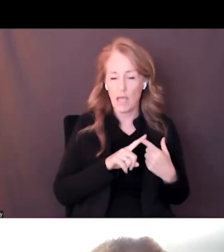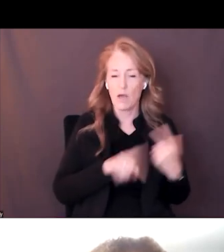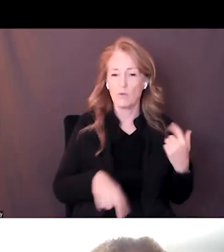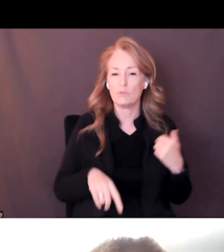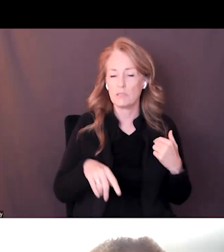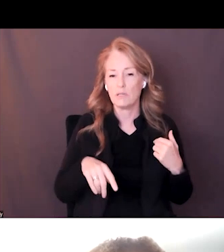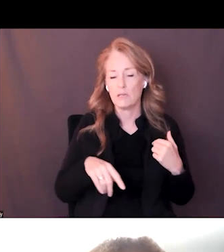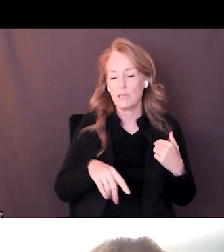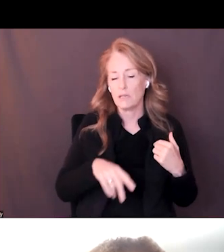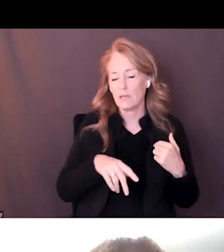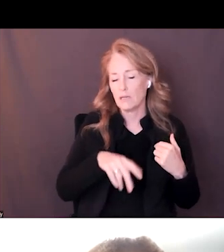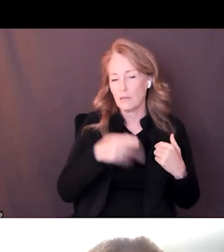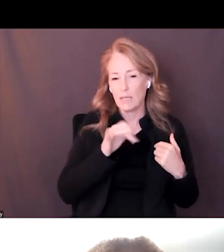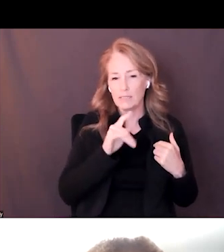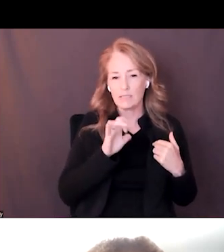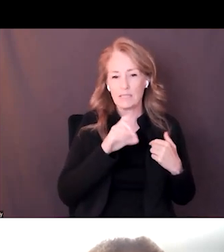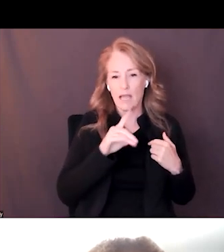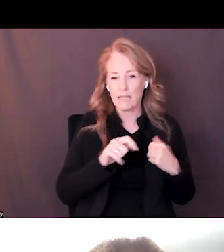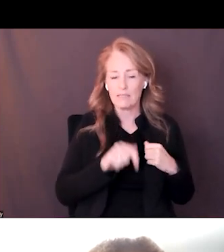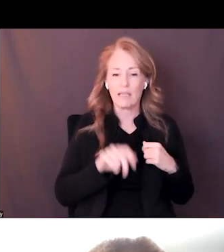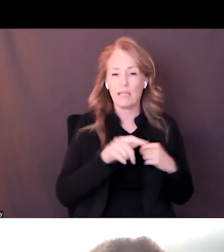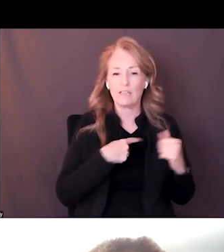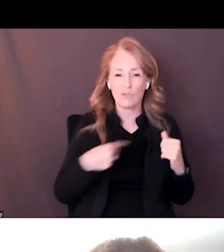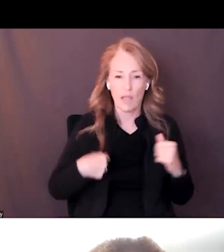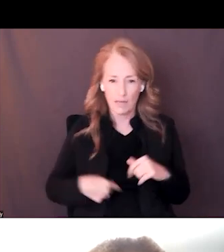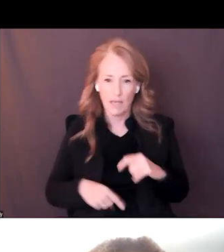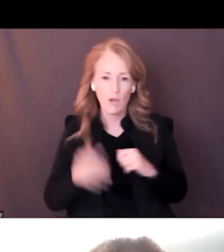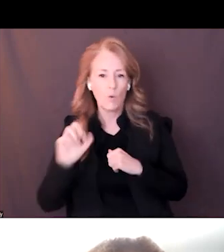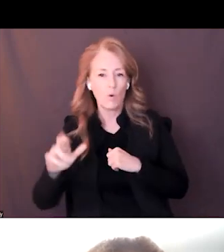SO IT WAS A VERY VALUABLE MEETING AND THERE WAS VERY INNOVATIVE